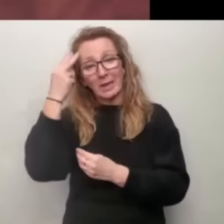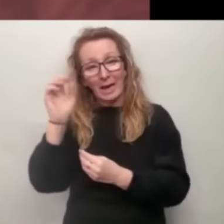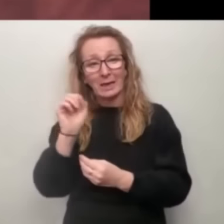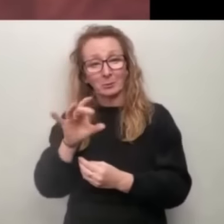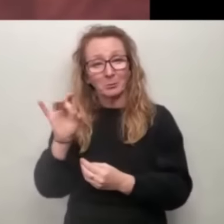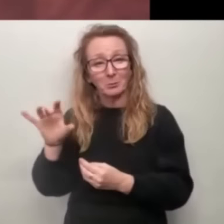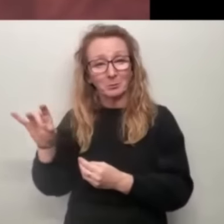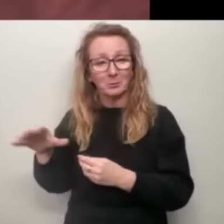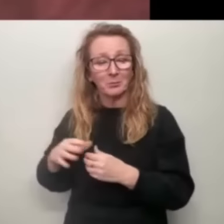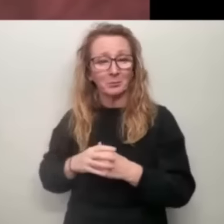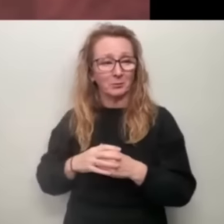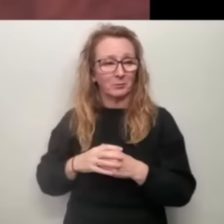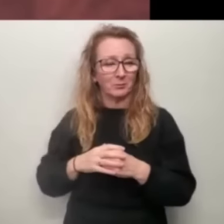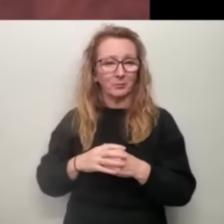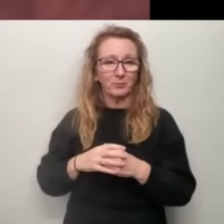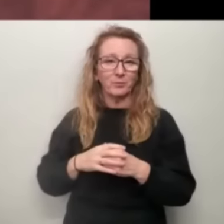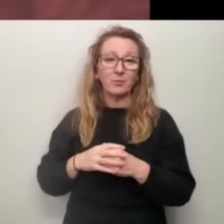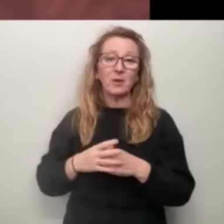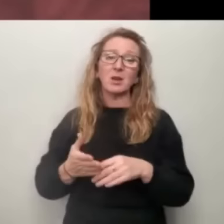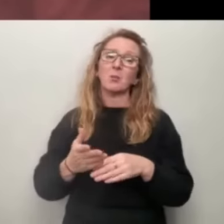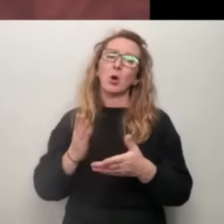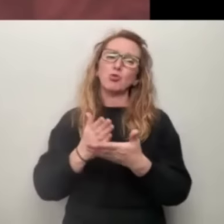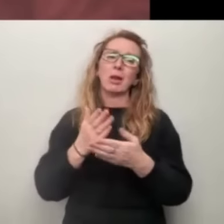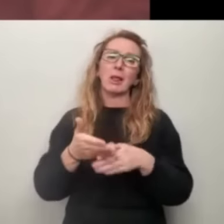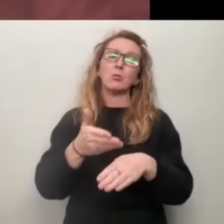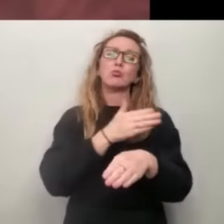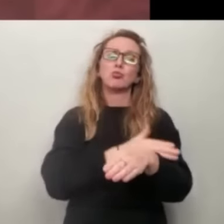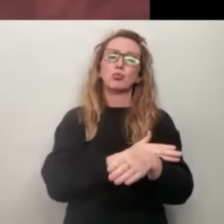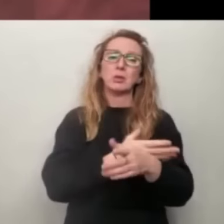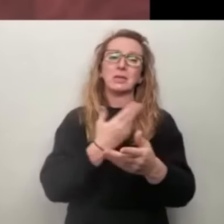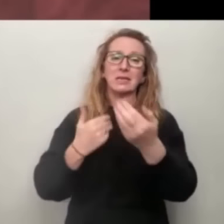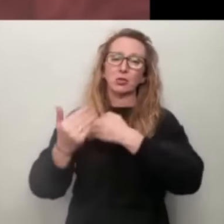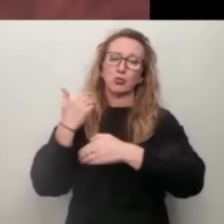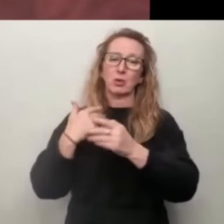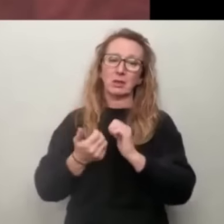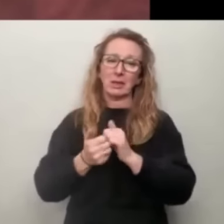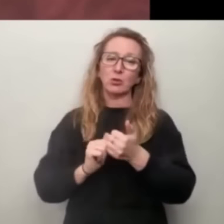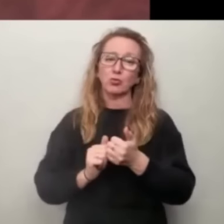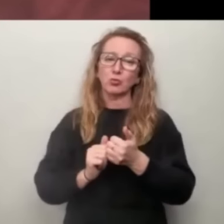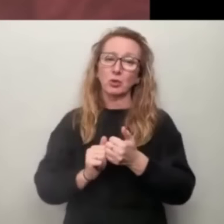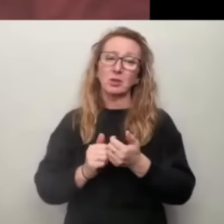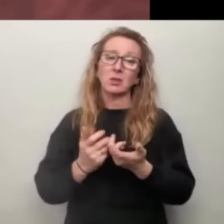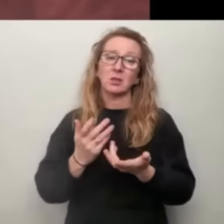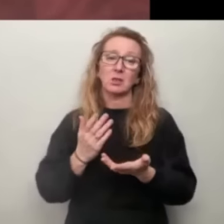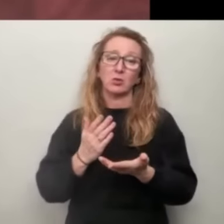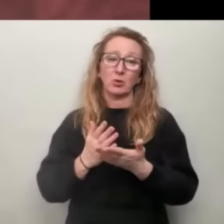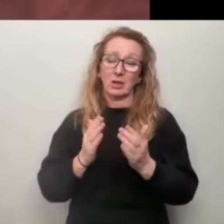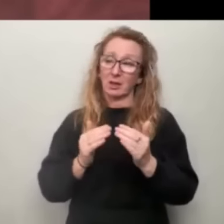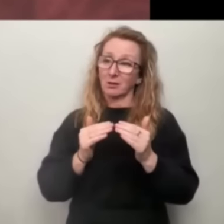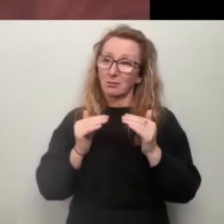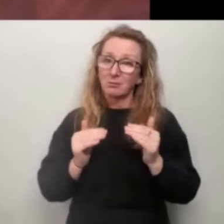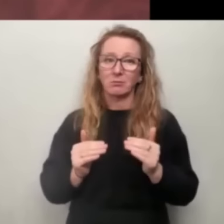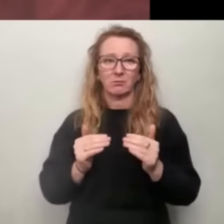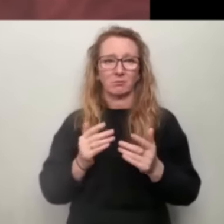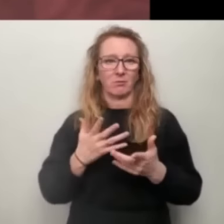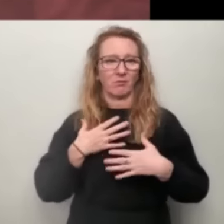But there's almost a prehistory to industry in the Severn Gorge and that's equally fascinating and complex.